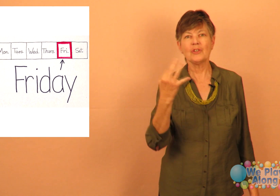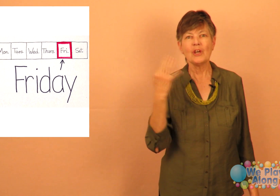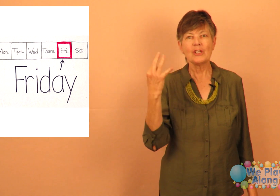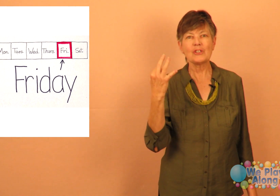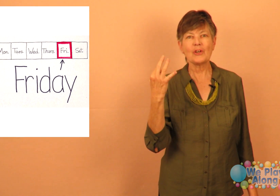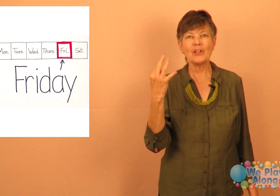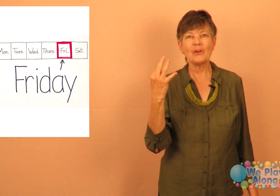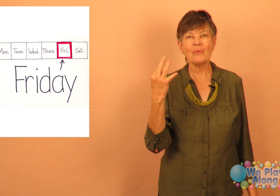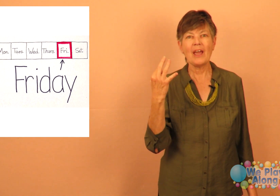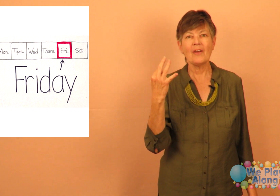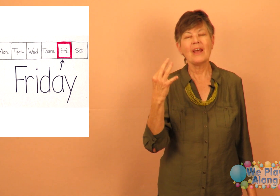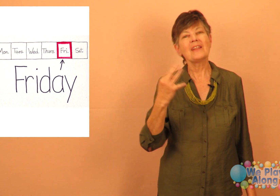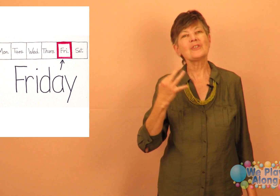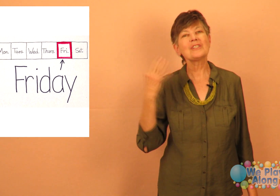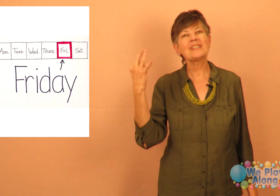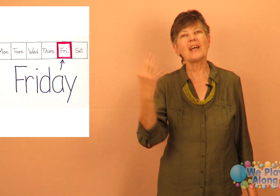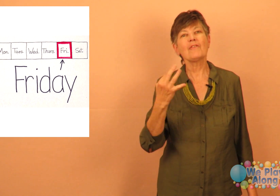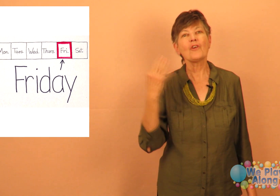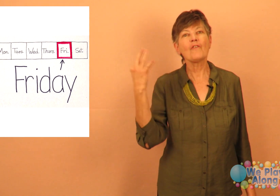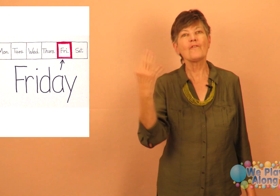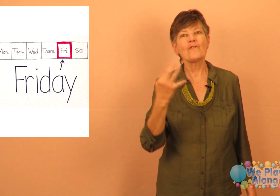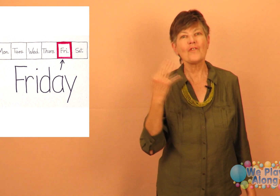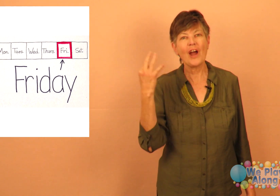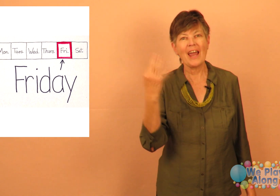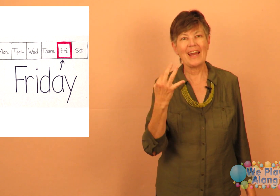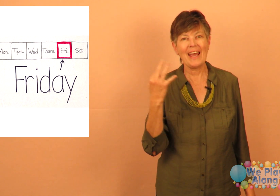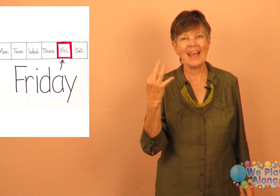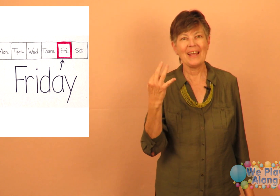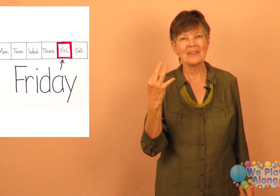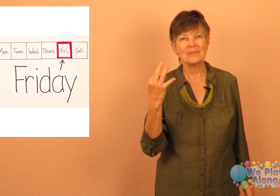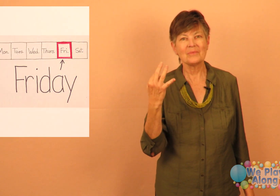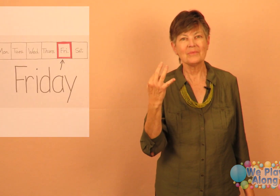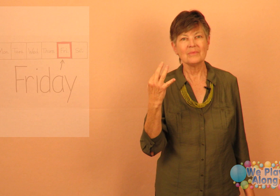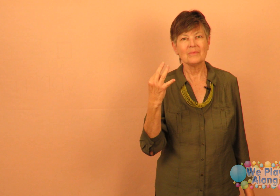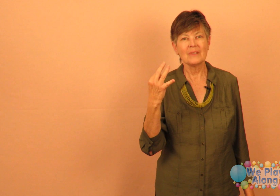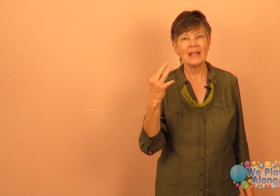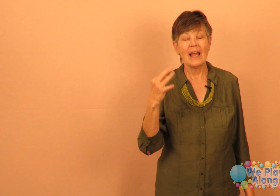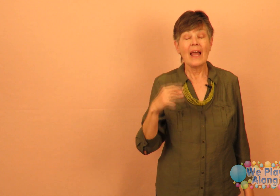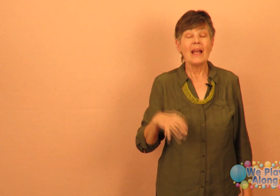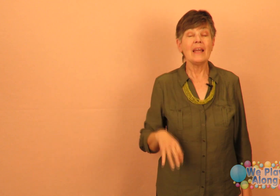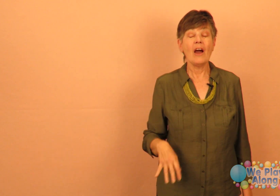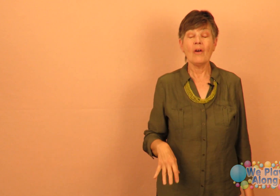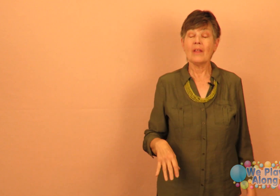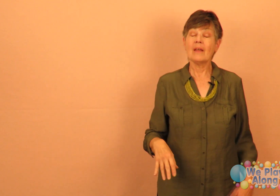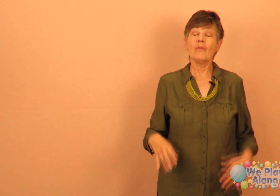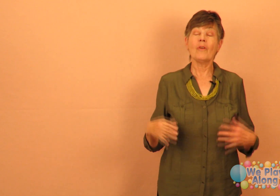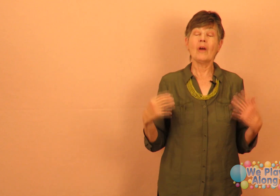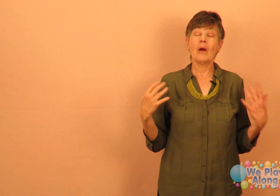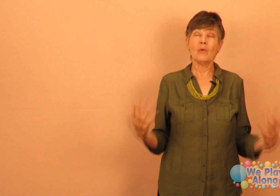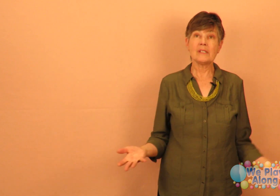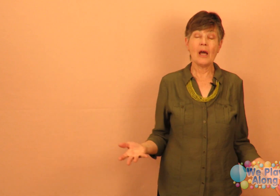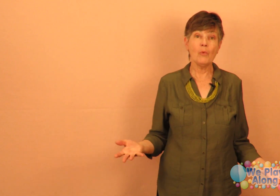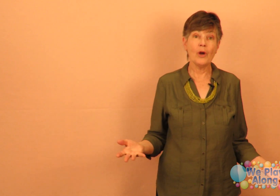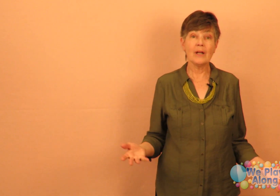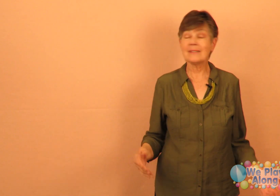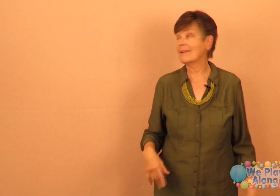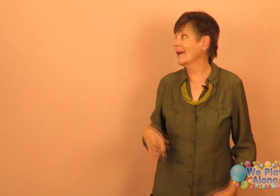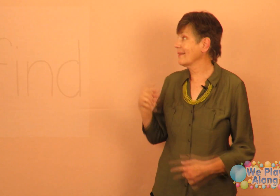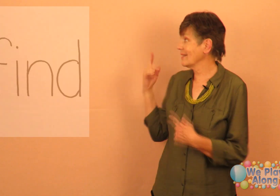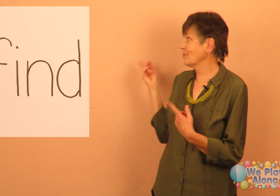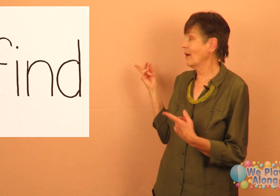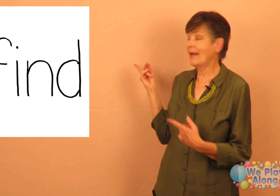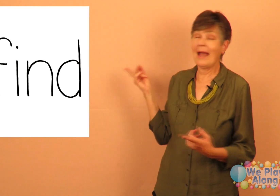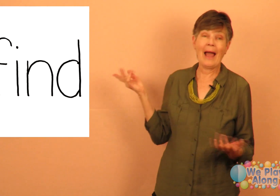circle it around this is a sign for Friday now some words like this one I